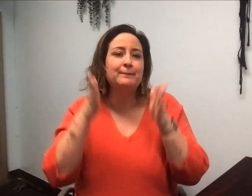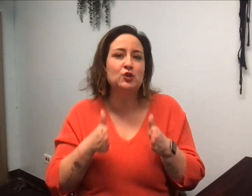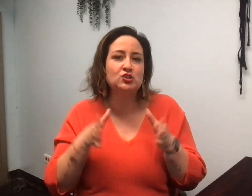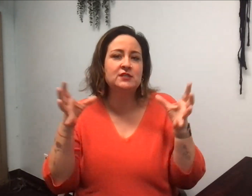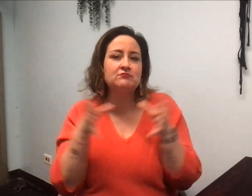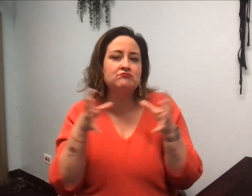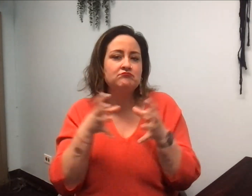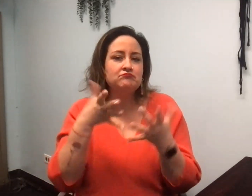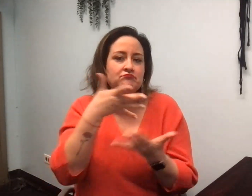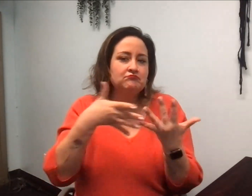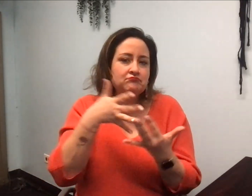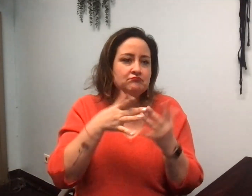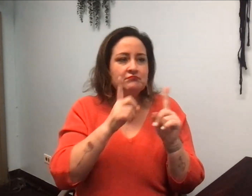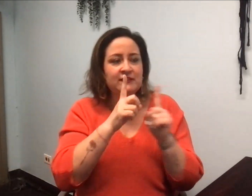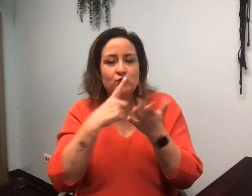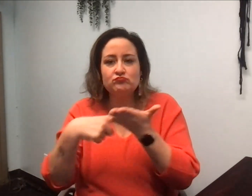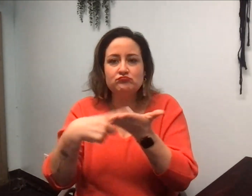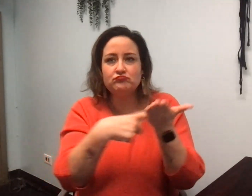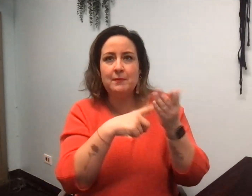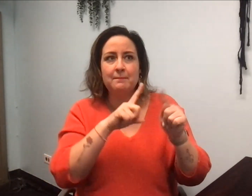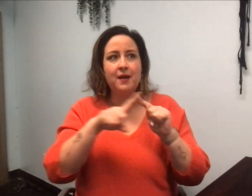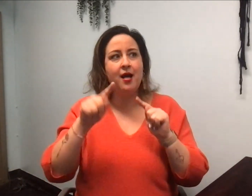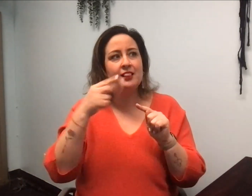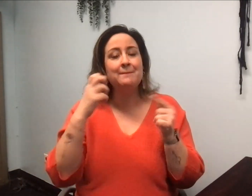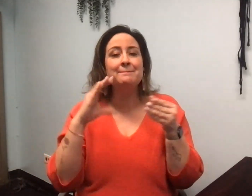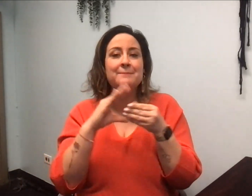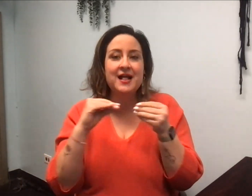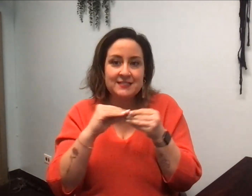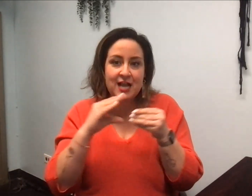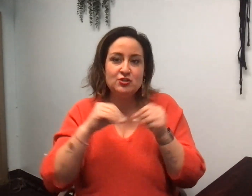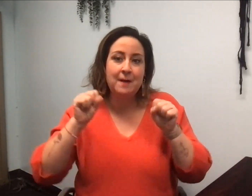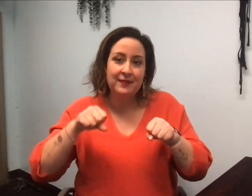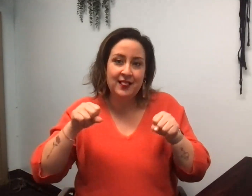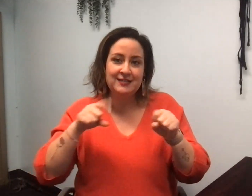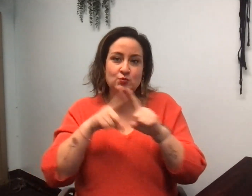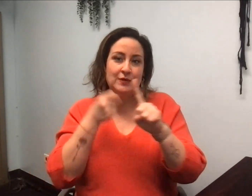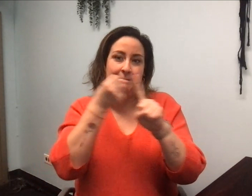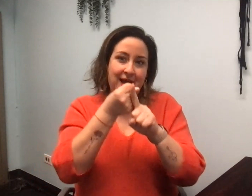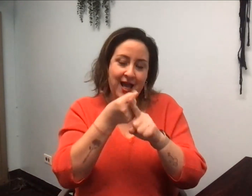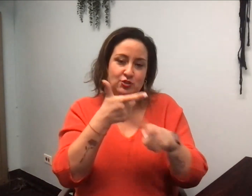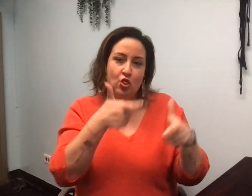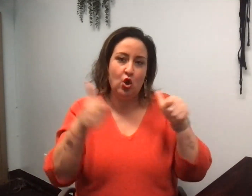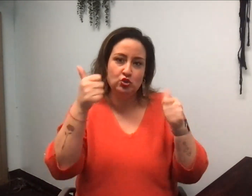I think I probably would have opportunities to do in-person discussions and gatherings,